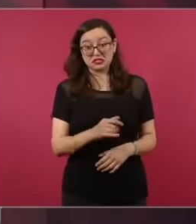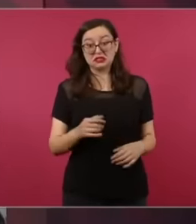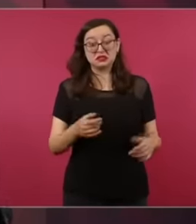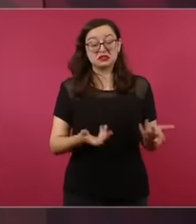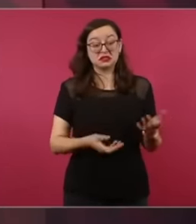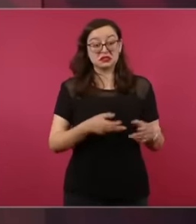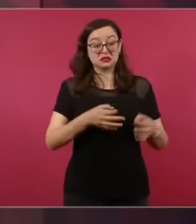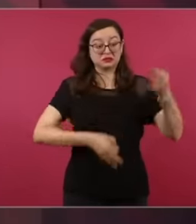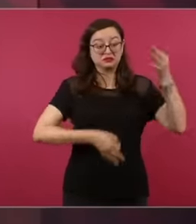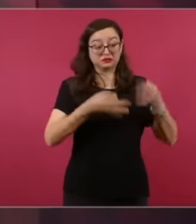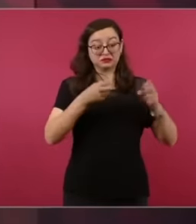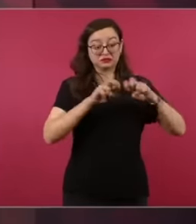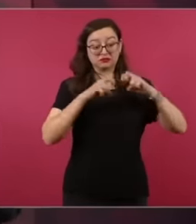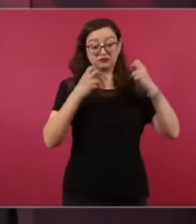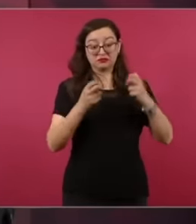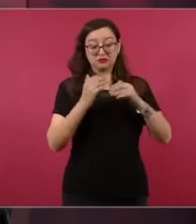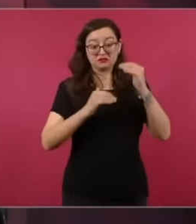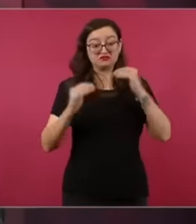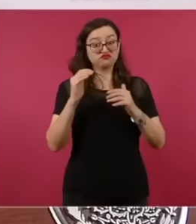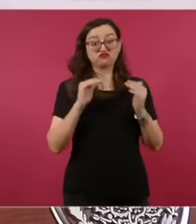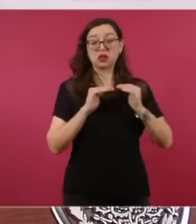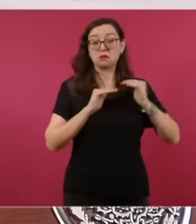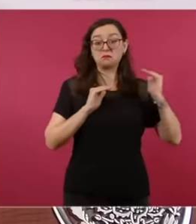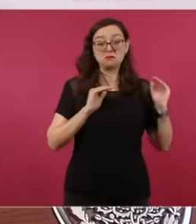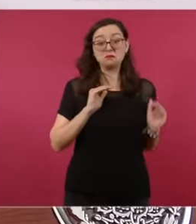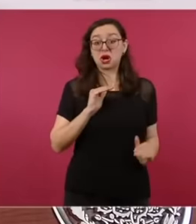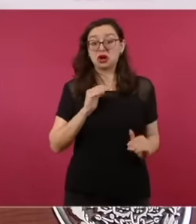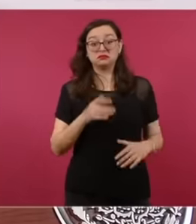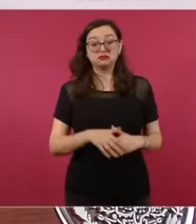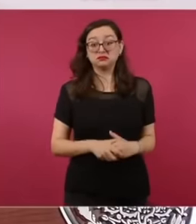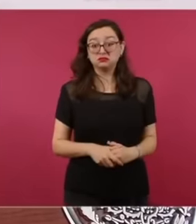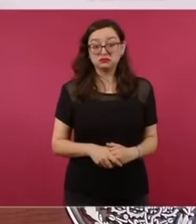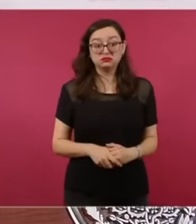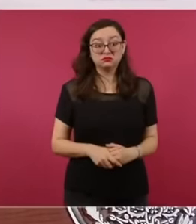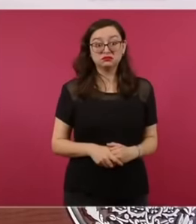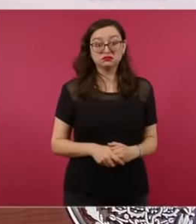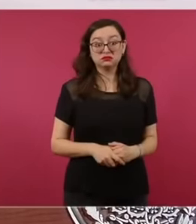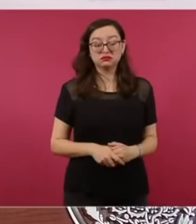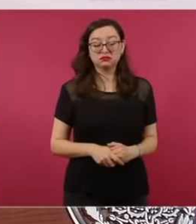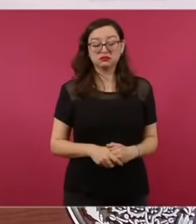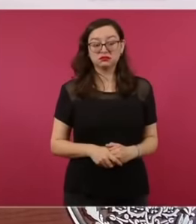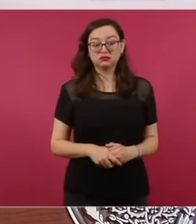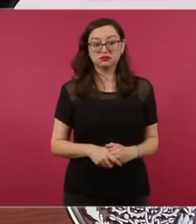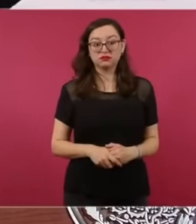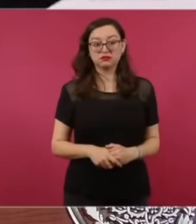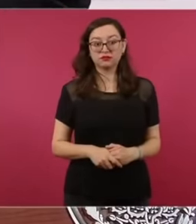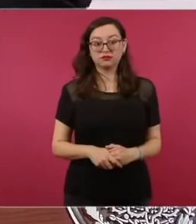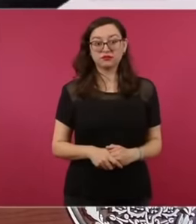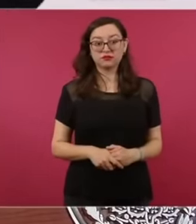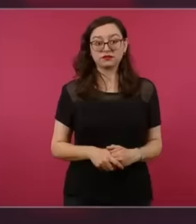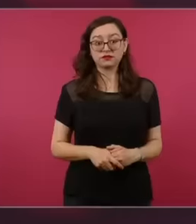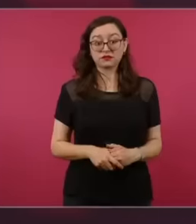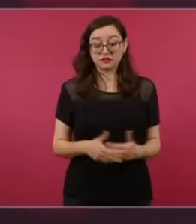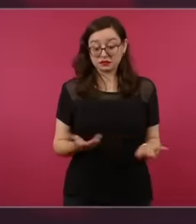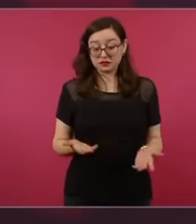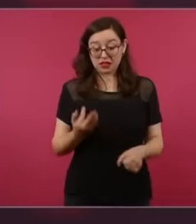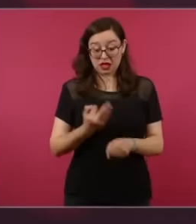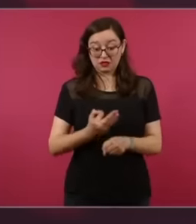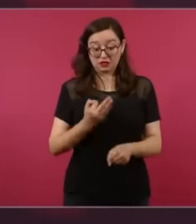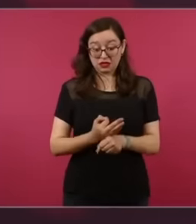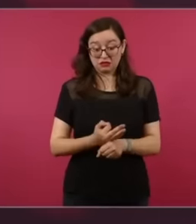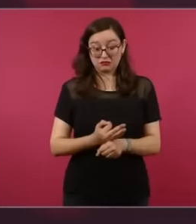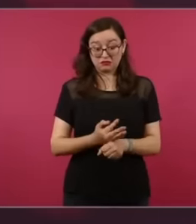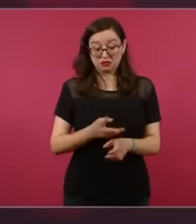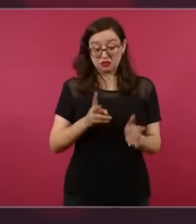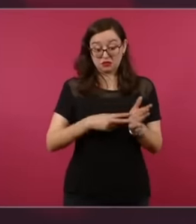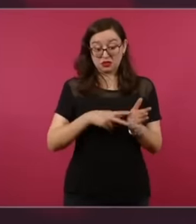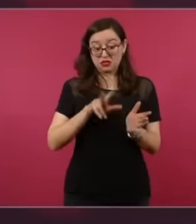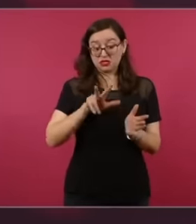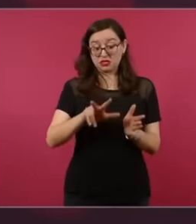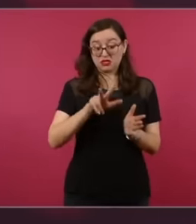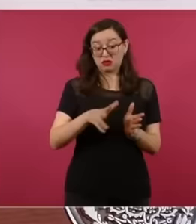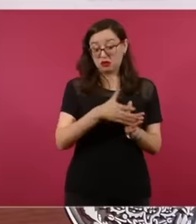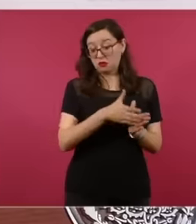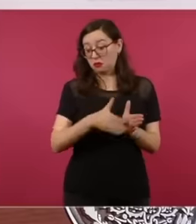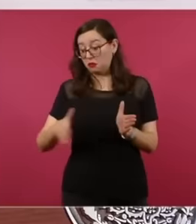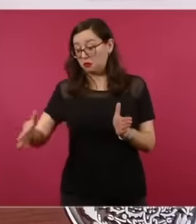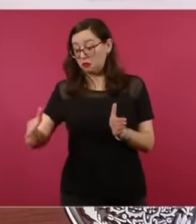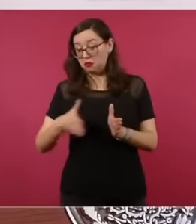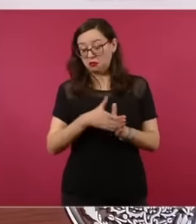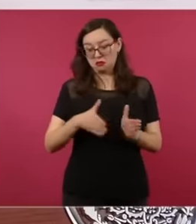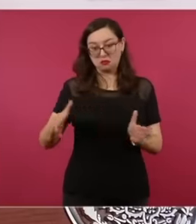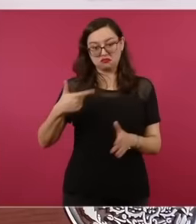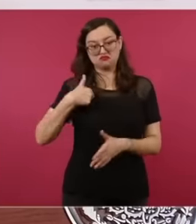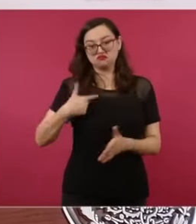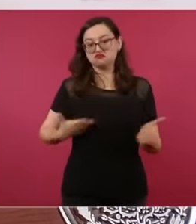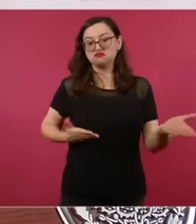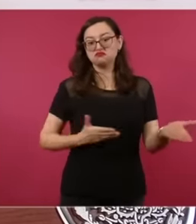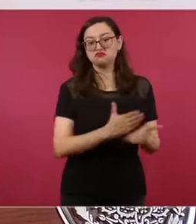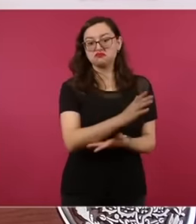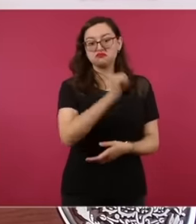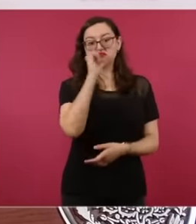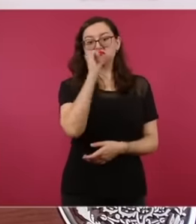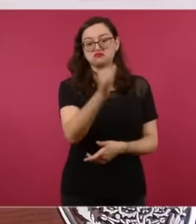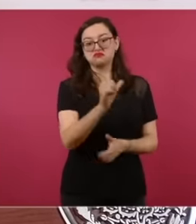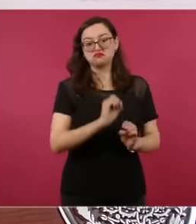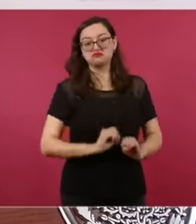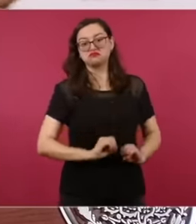this the president does not have interference in the judicial power and not because he does not